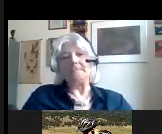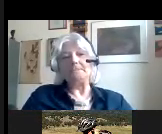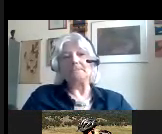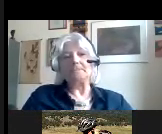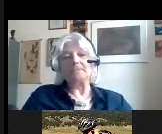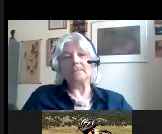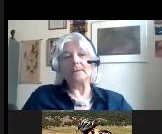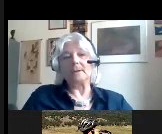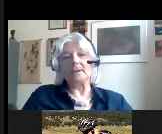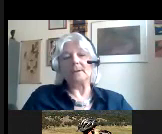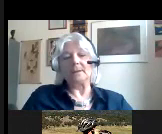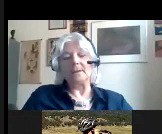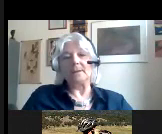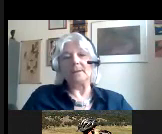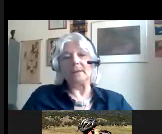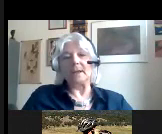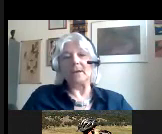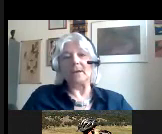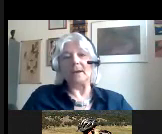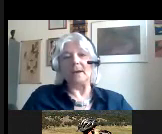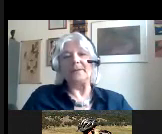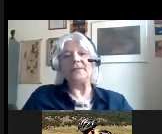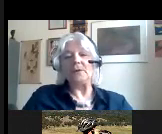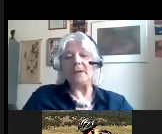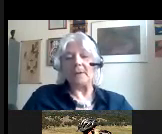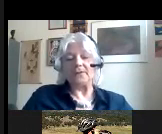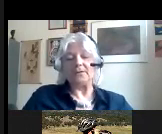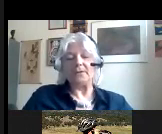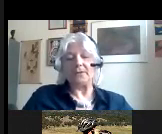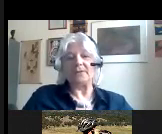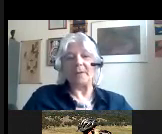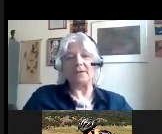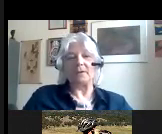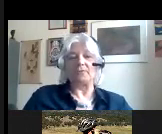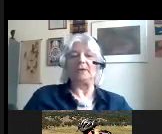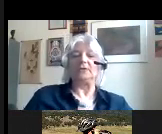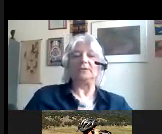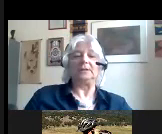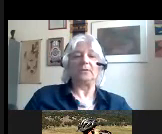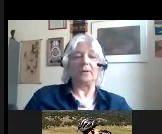I'm assuming most of you have heard of microaggressions.